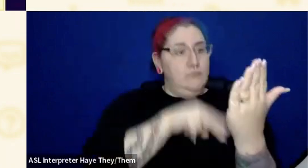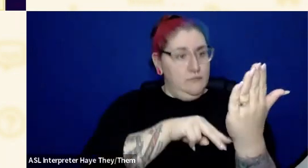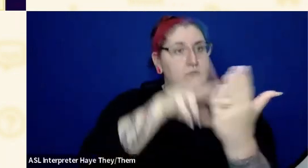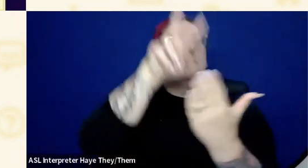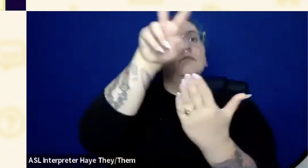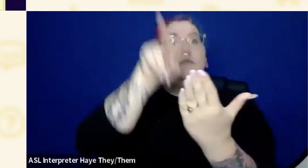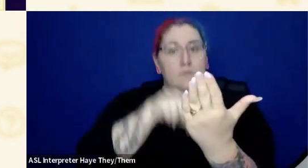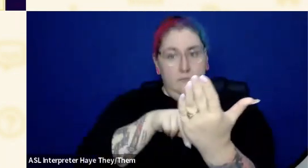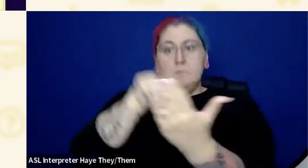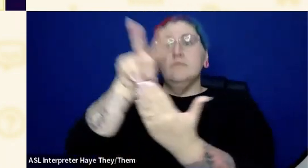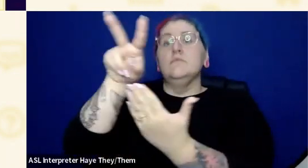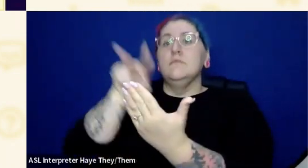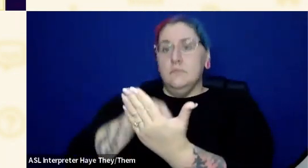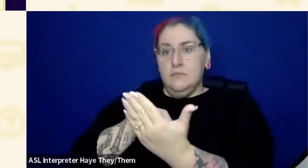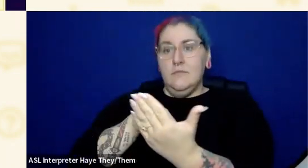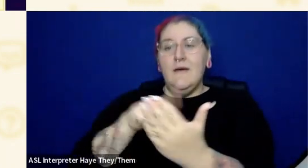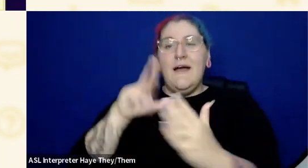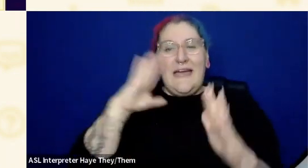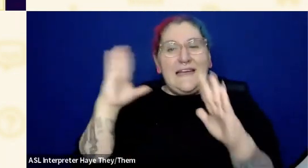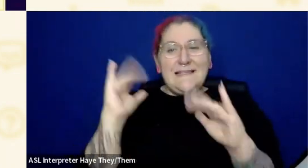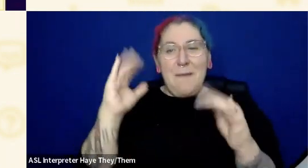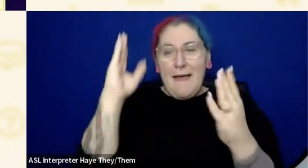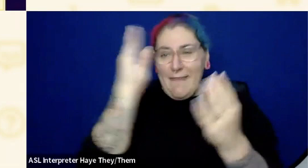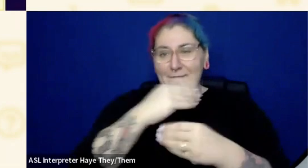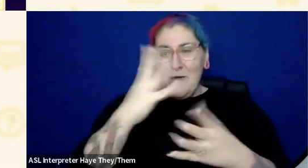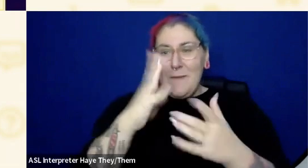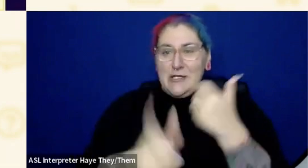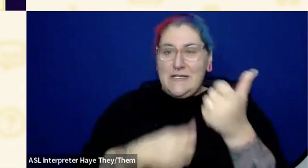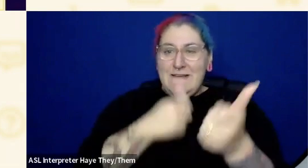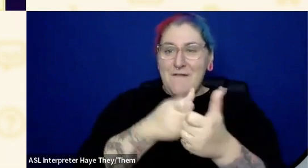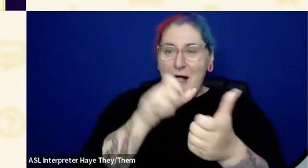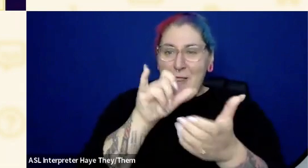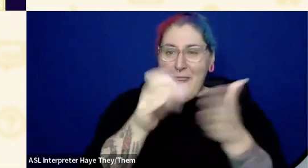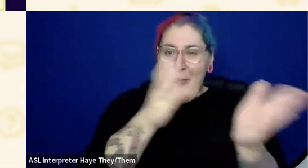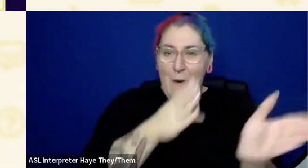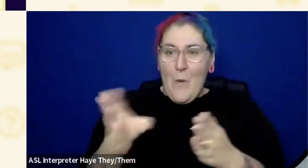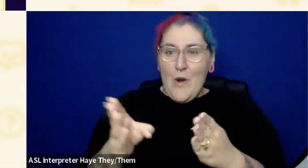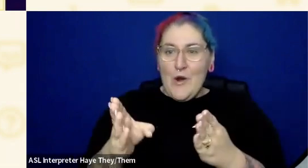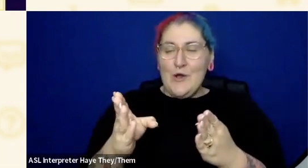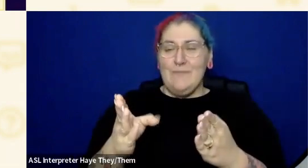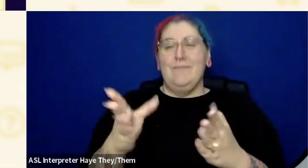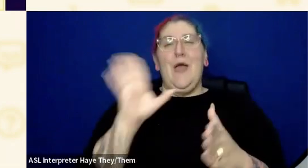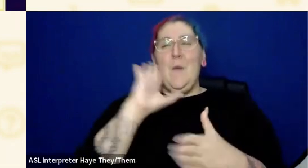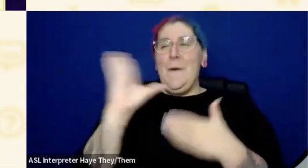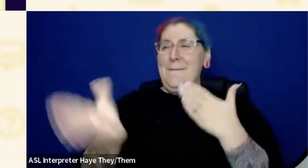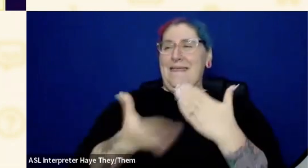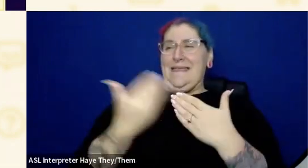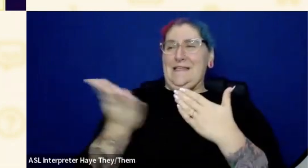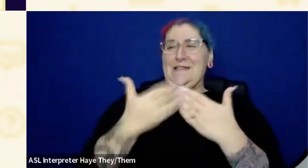A form will be much easier to fill out when the labels are above the inputs as the users expect,